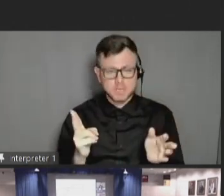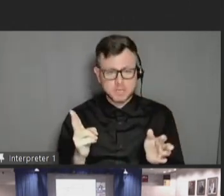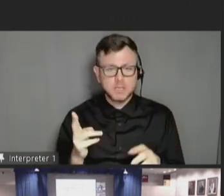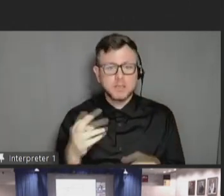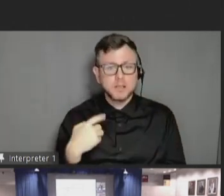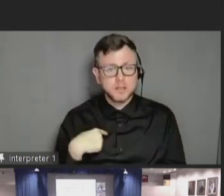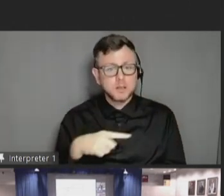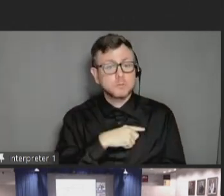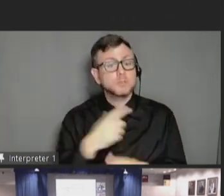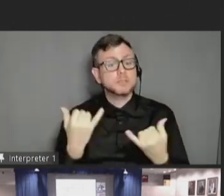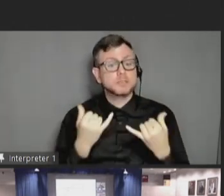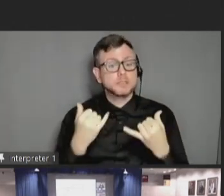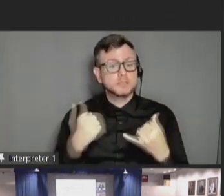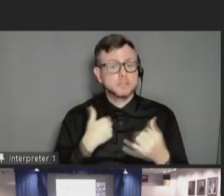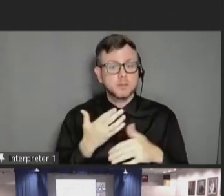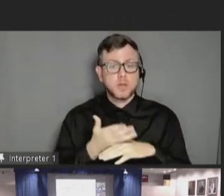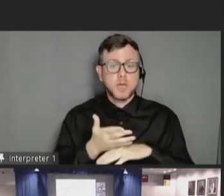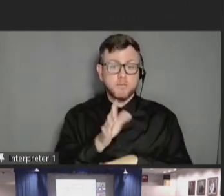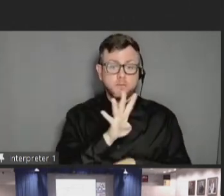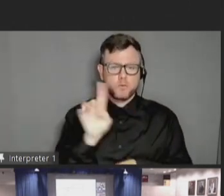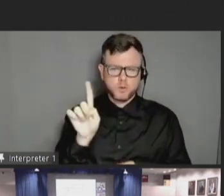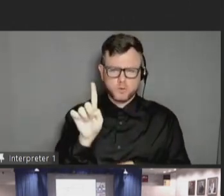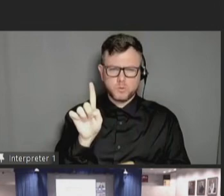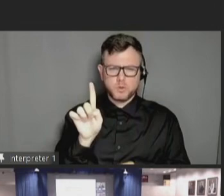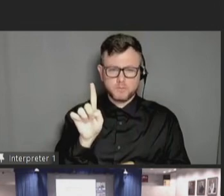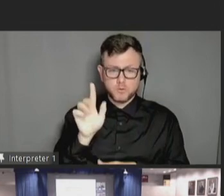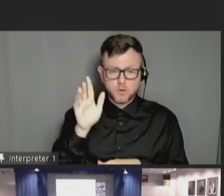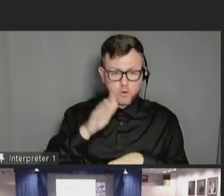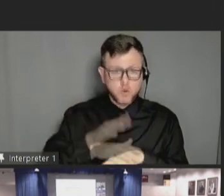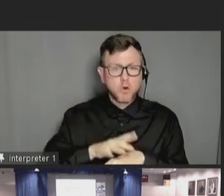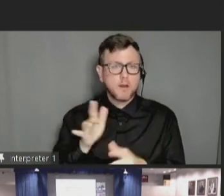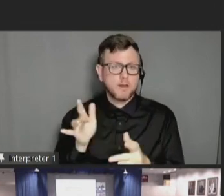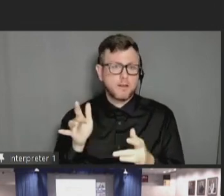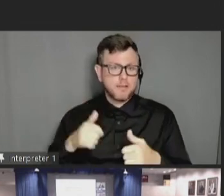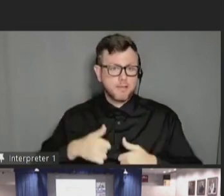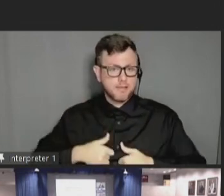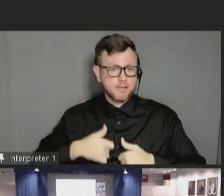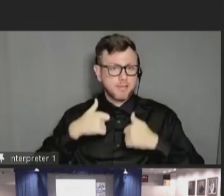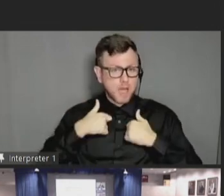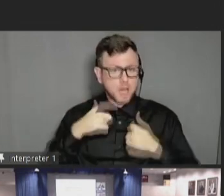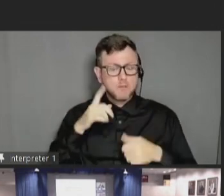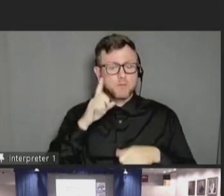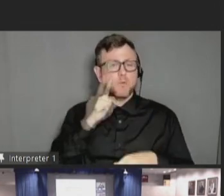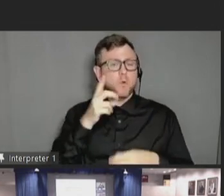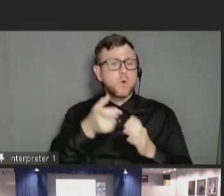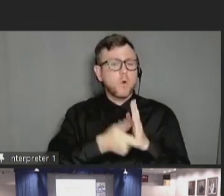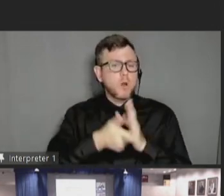as of now, over 41 are live with automated query and reporting.